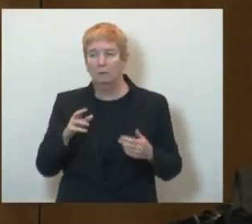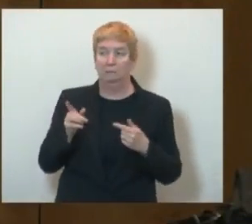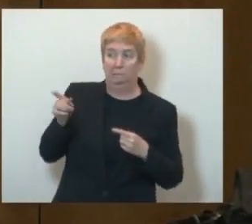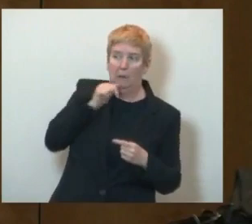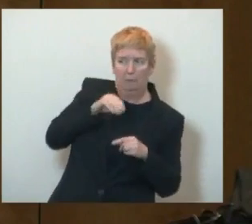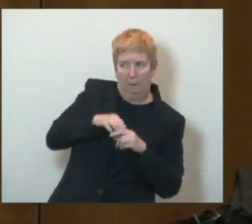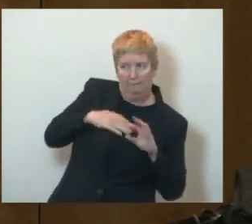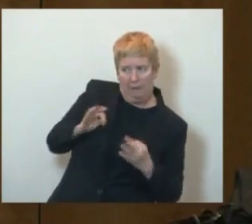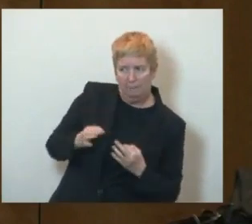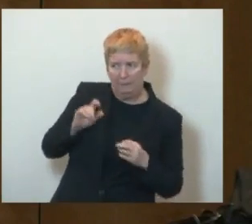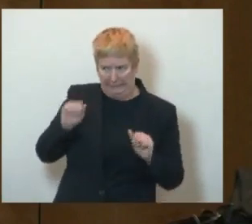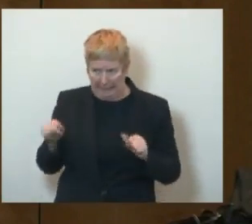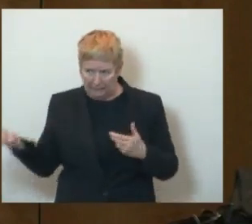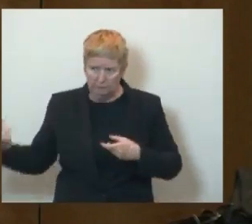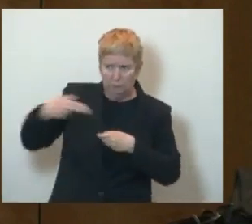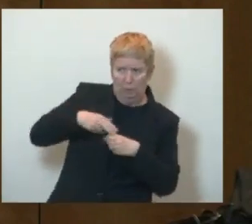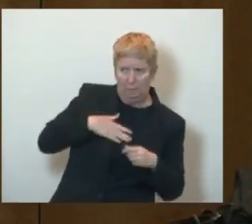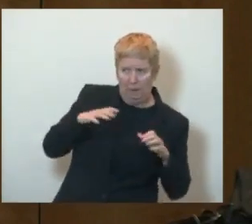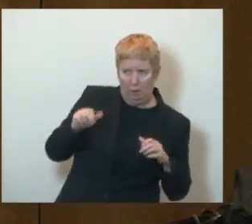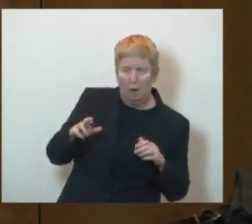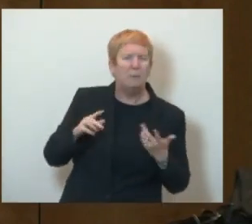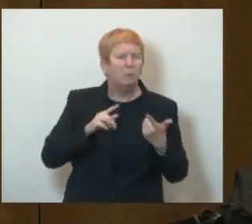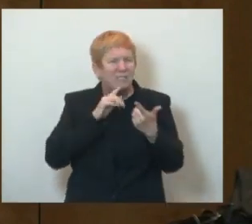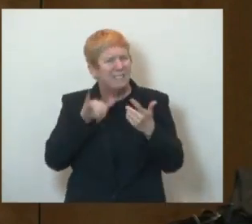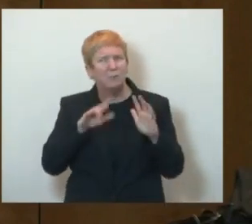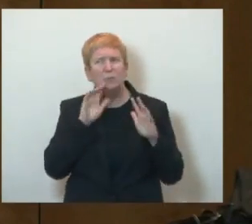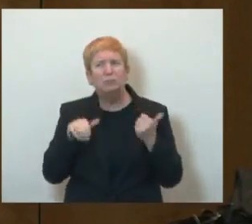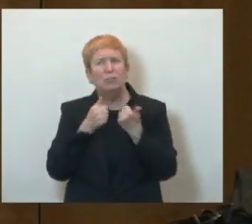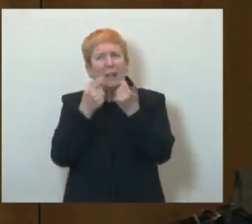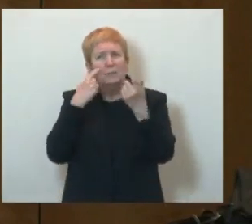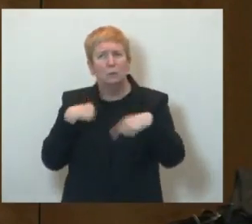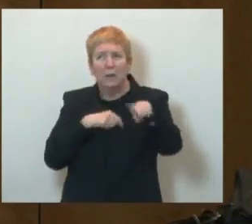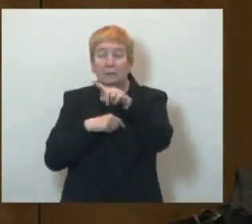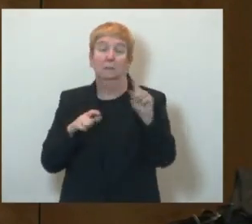UP AND DRIVE THEM SOMEWHERE ANYMORE. YOU KNOW, THAT’S NOT PART OF MY FAMILY.